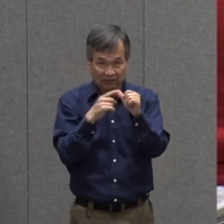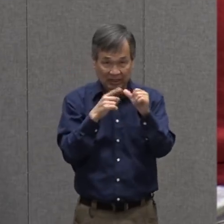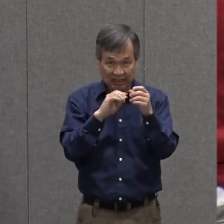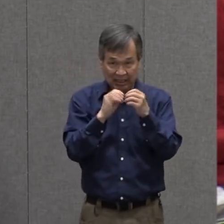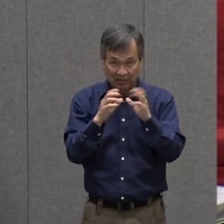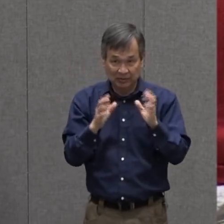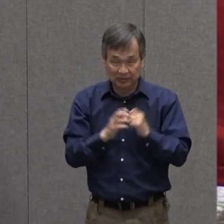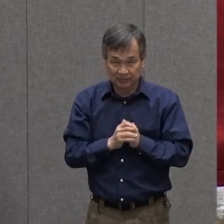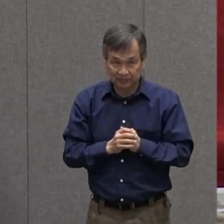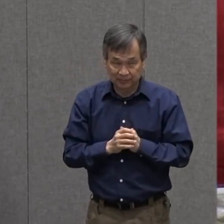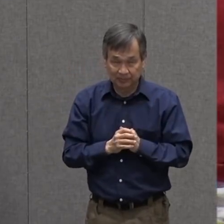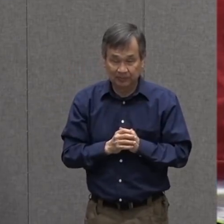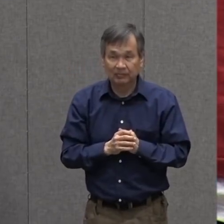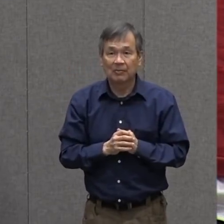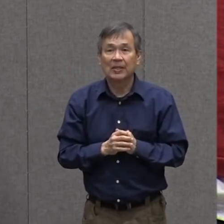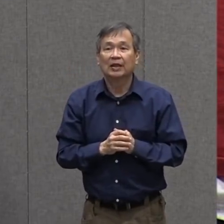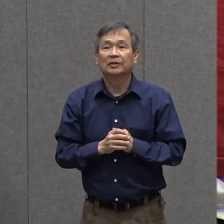Our smallest number is 219.